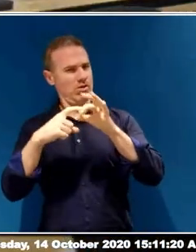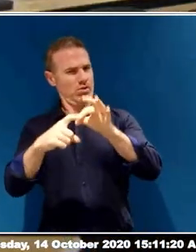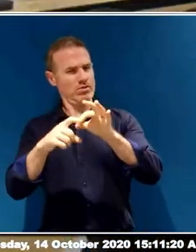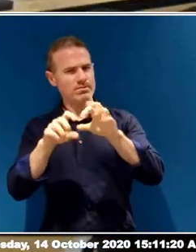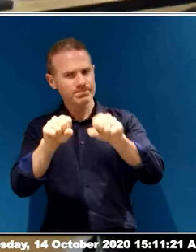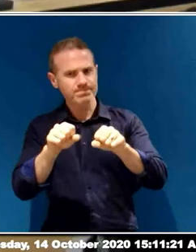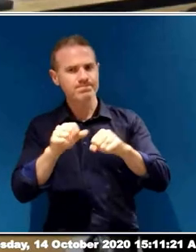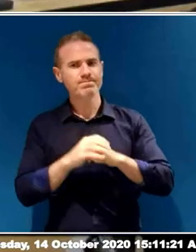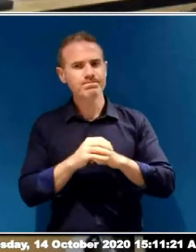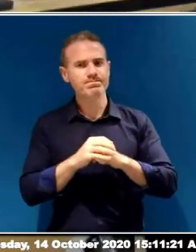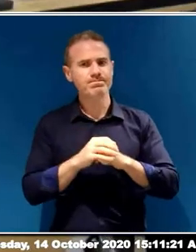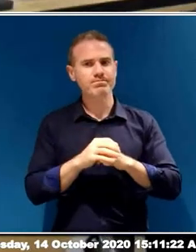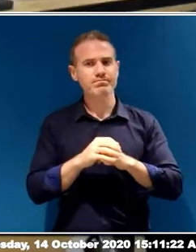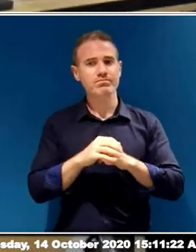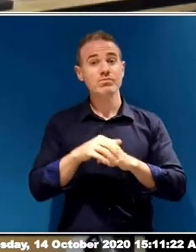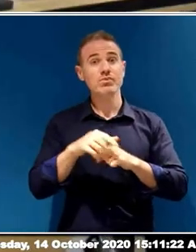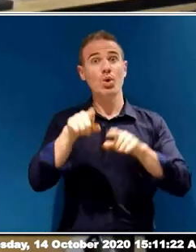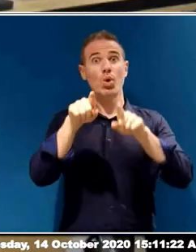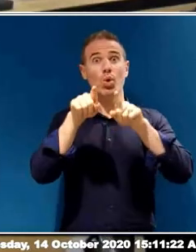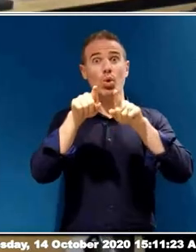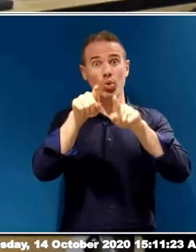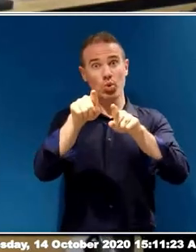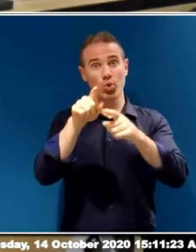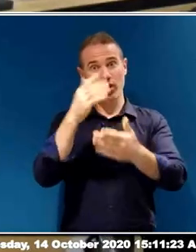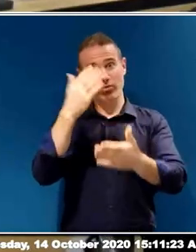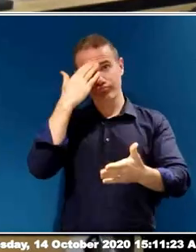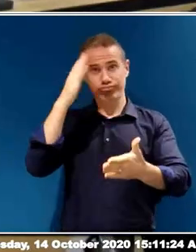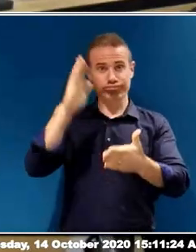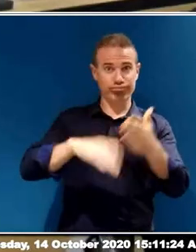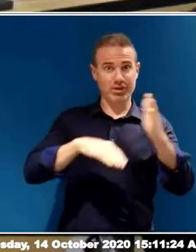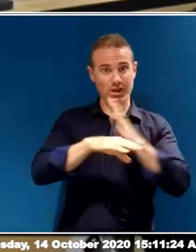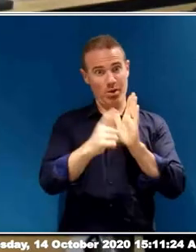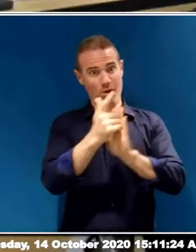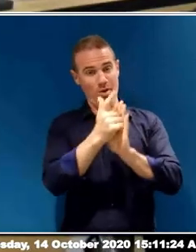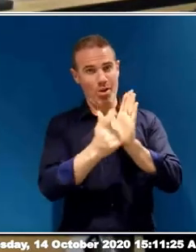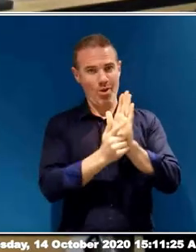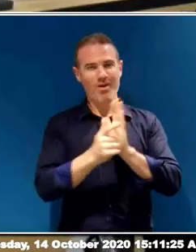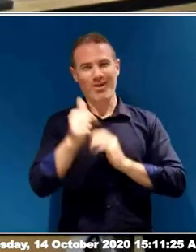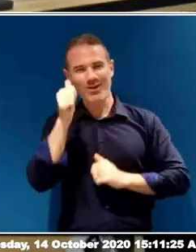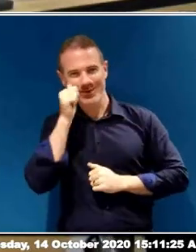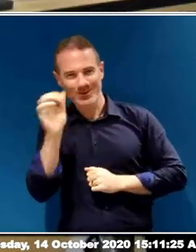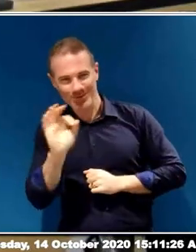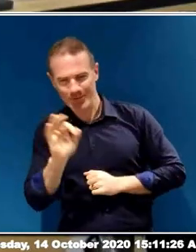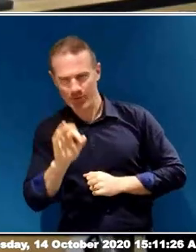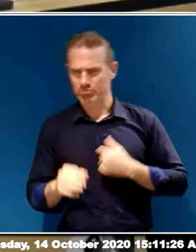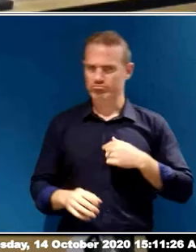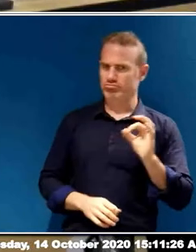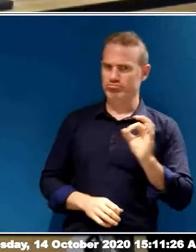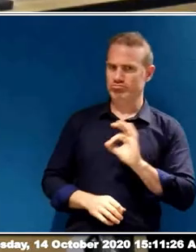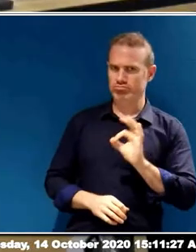as an expert in the law as such? Not at all. But you are coming to share your experience as to how you're